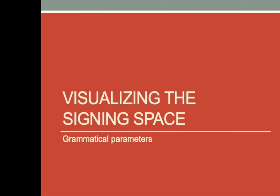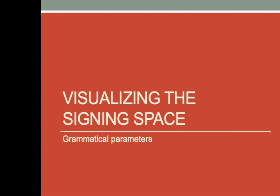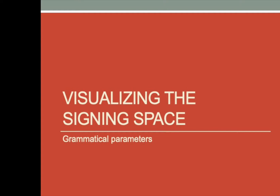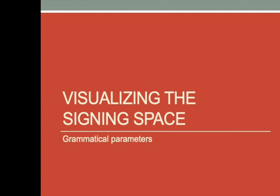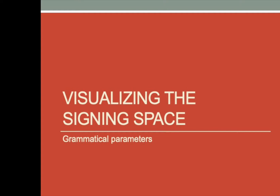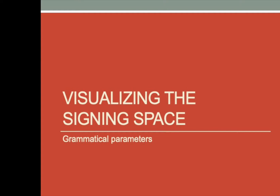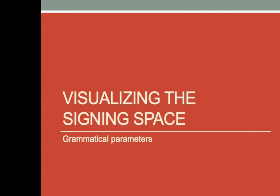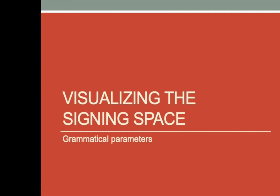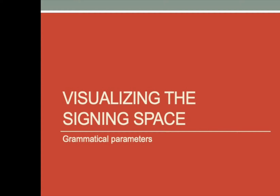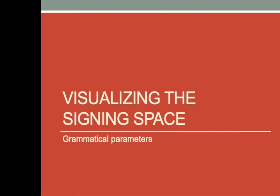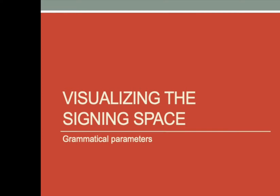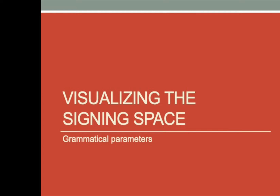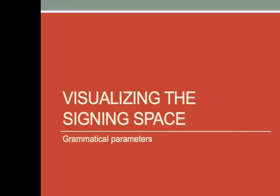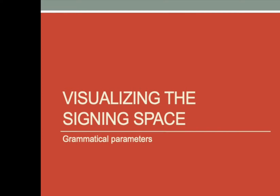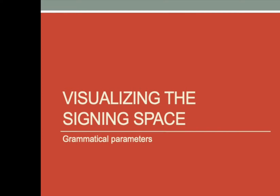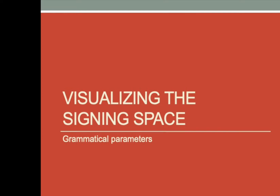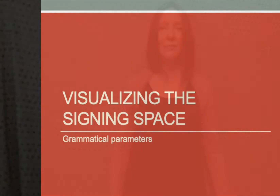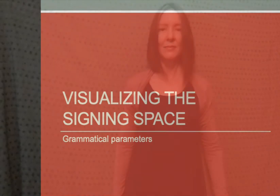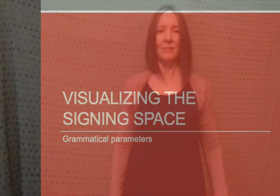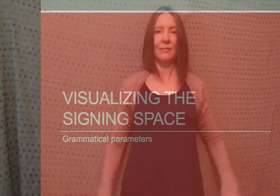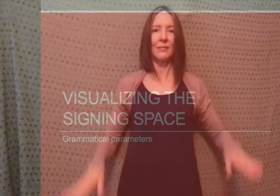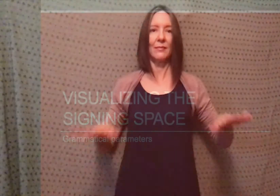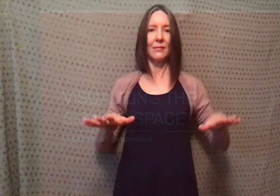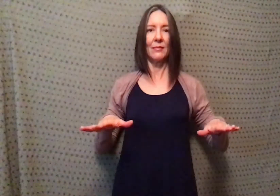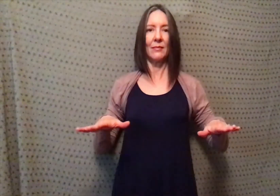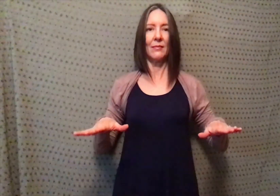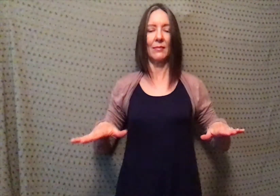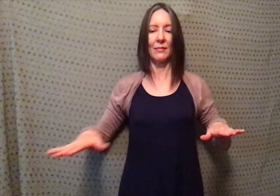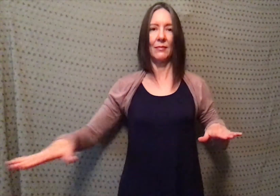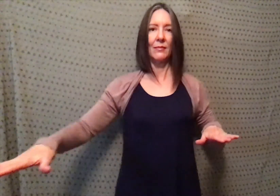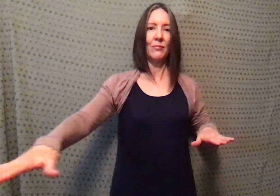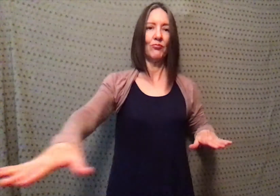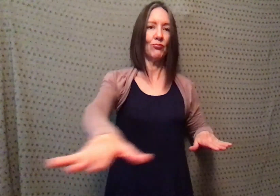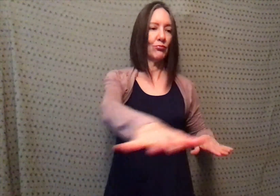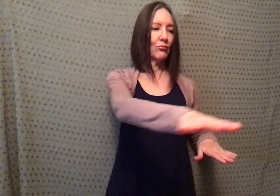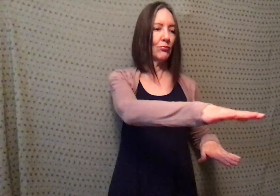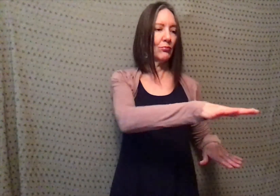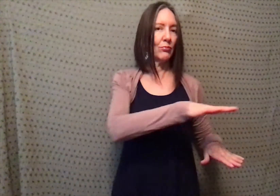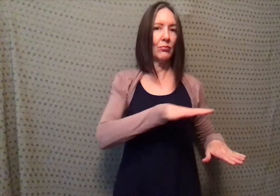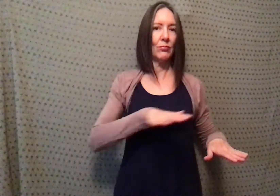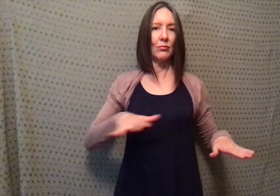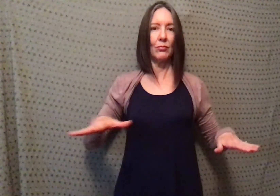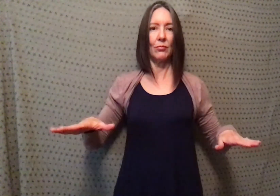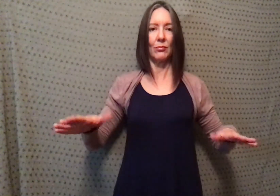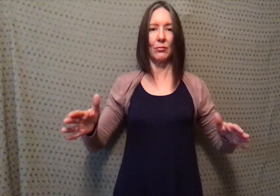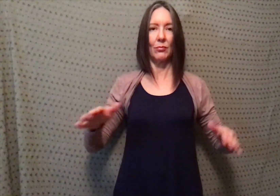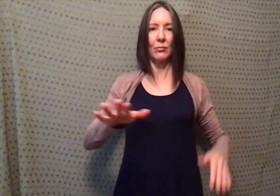is for producing good ASL. Begin by visualizing the signing space in